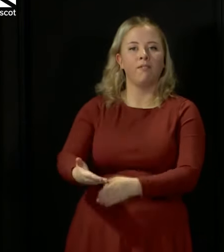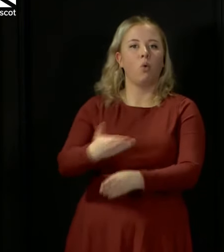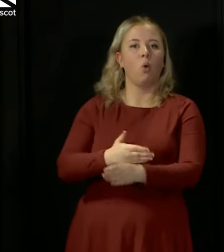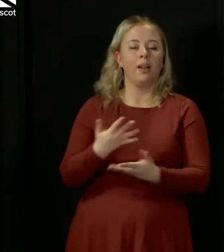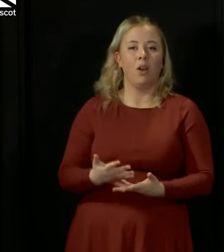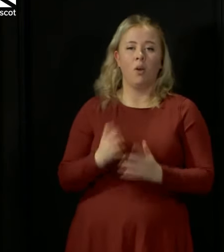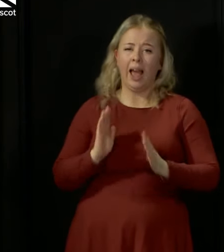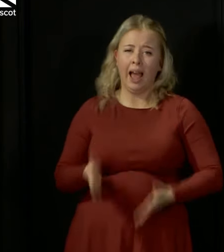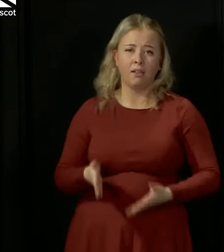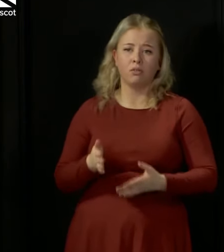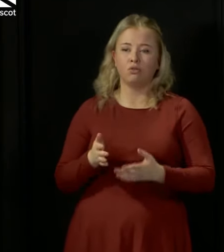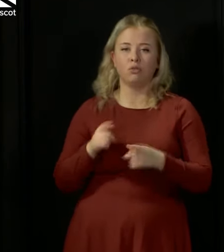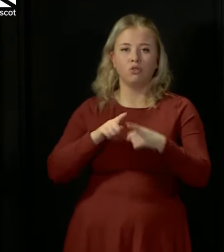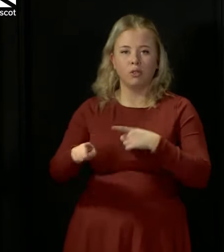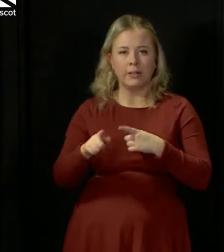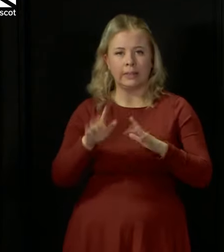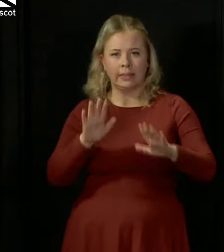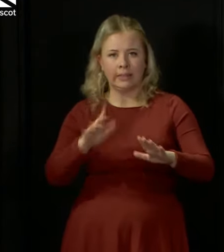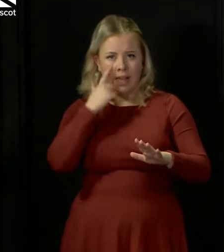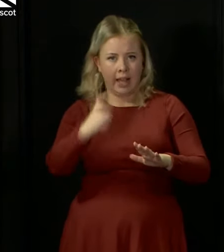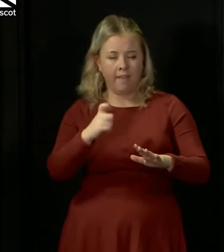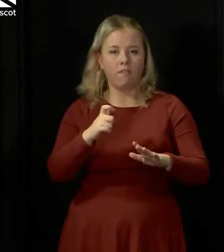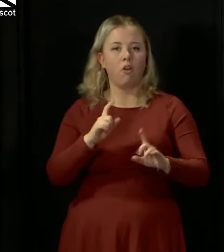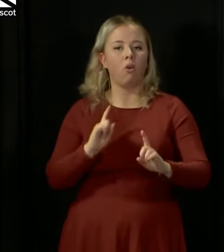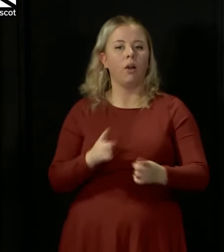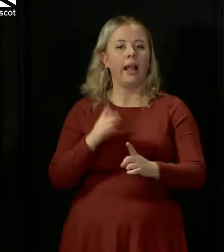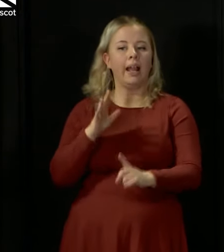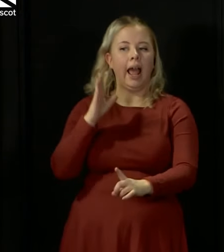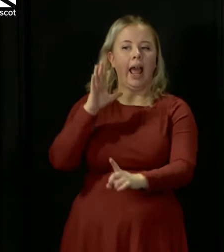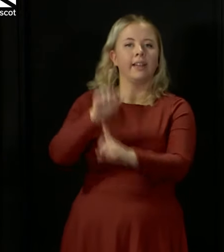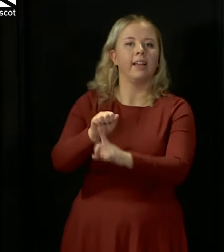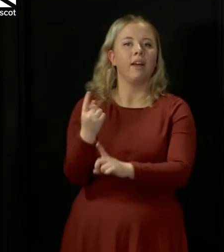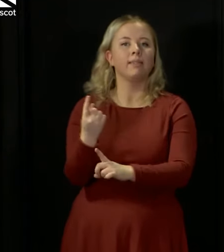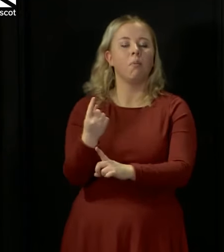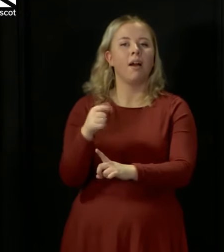against inadvertent identification of people. So I am not going to be drawn into any more